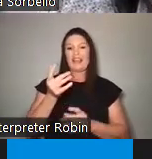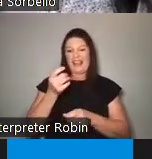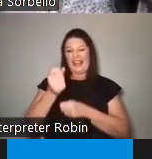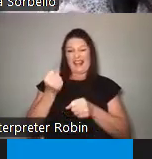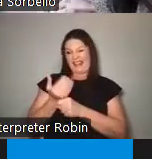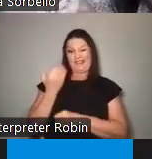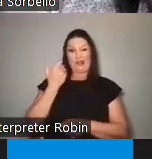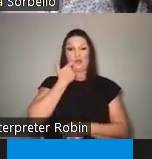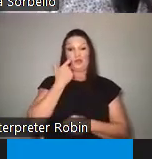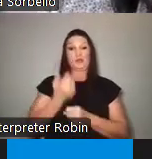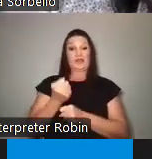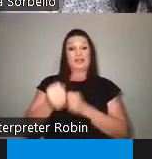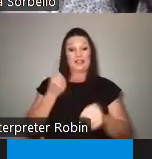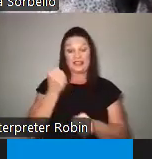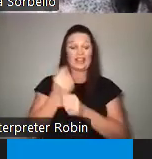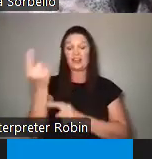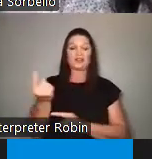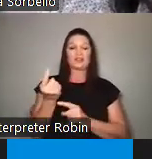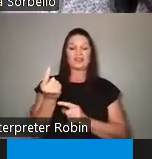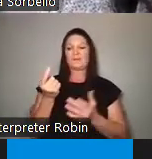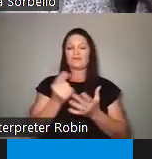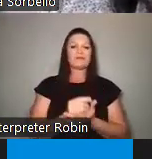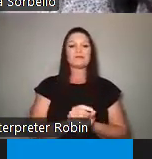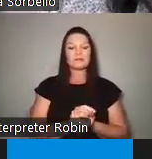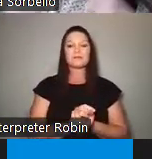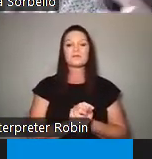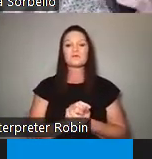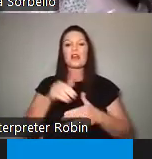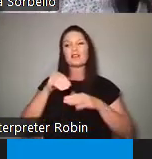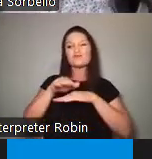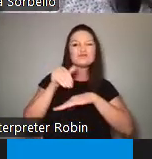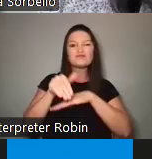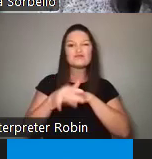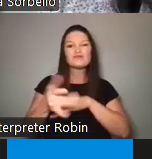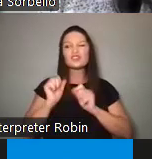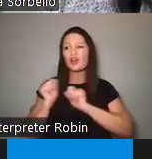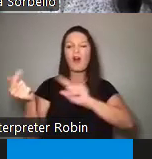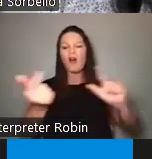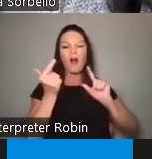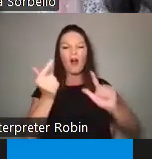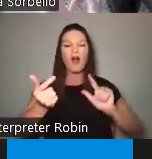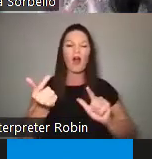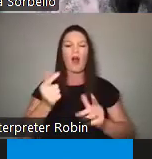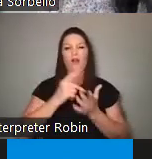naloxone out to all of the patients. Wonderful. But, the number of overdose deaths is still rising which means